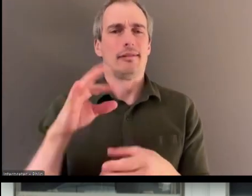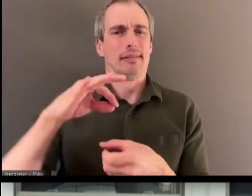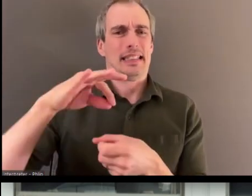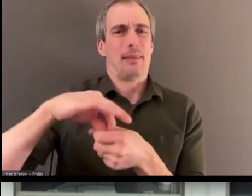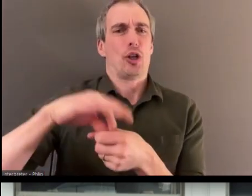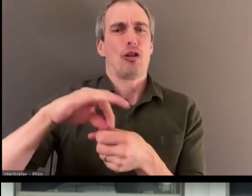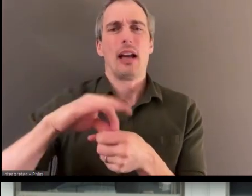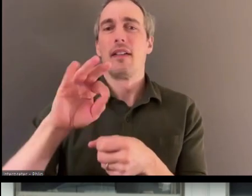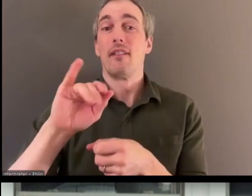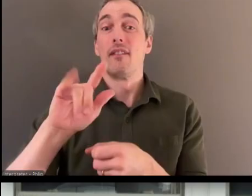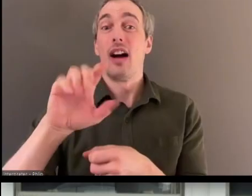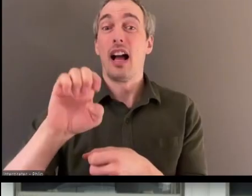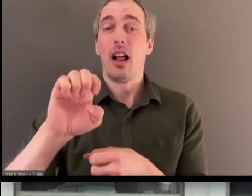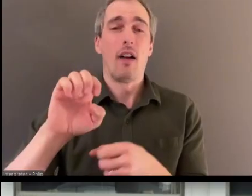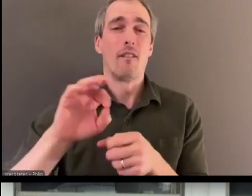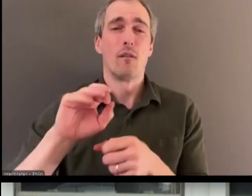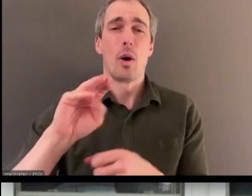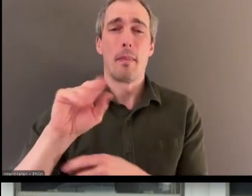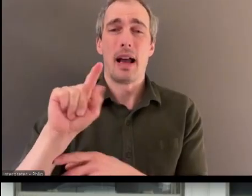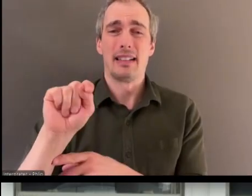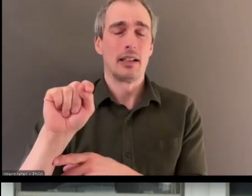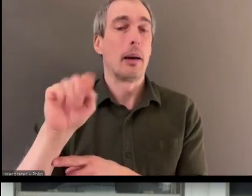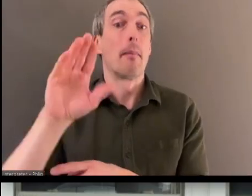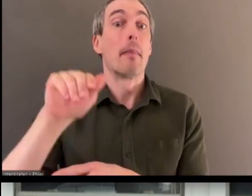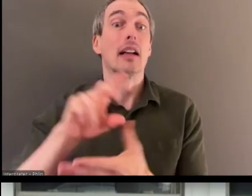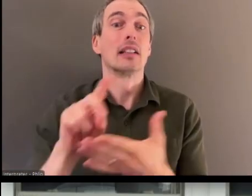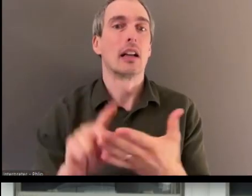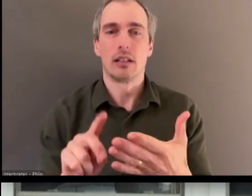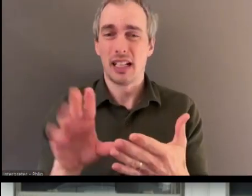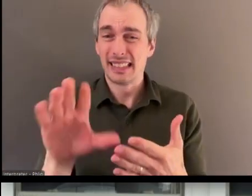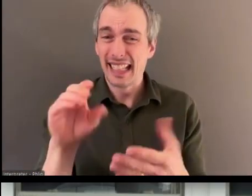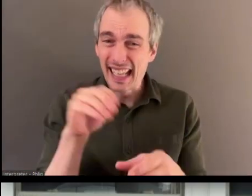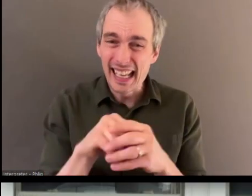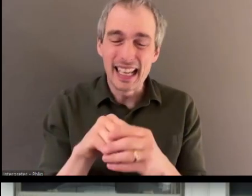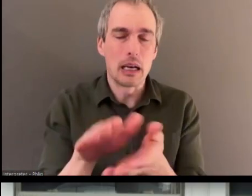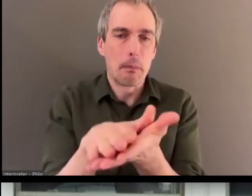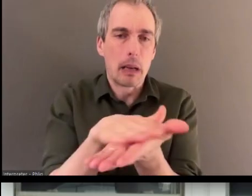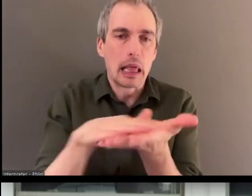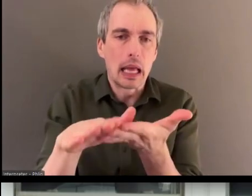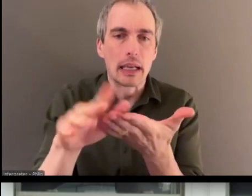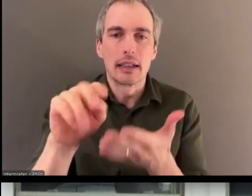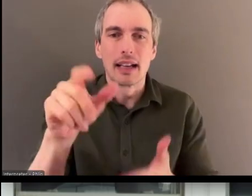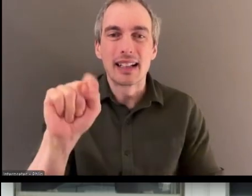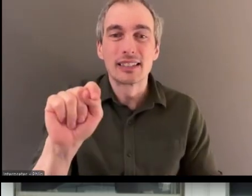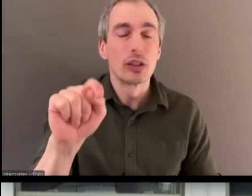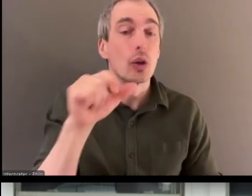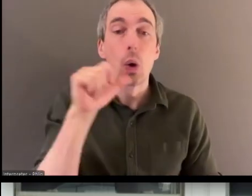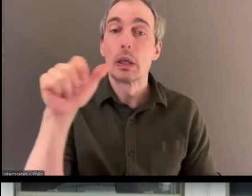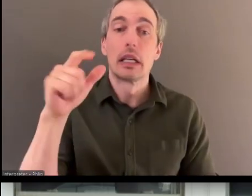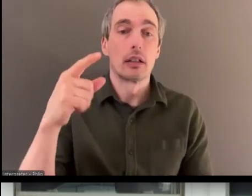You don't need a proprietary software. You don't need to pay Adobe a couple hundred dollars just to edit your own documents. It's plain text.